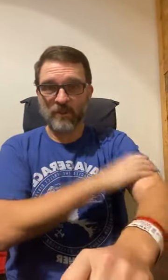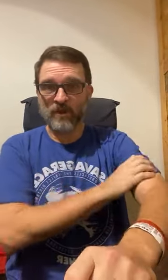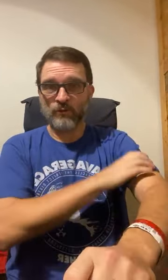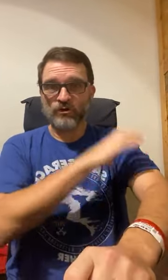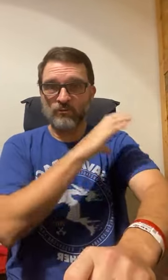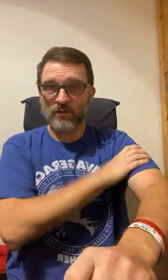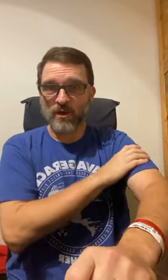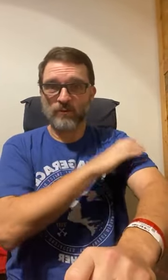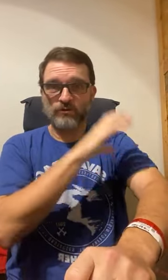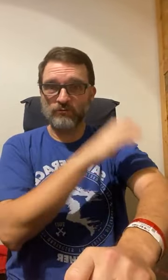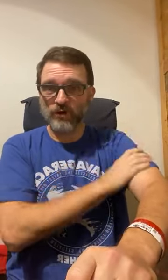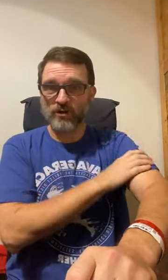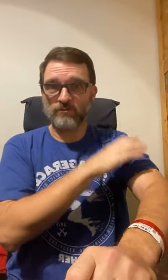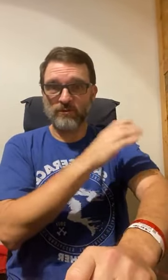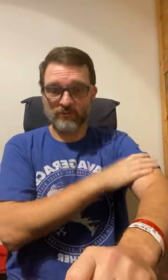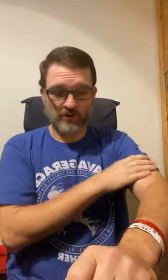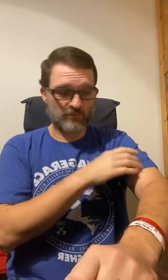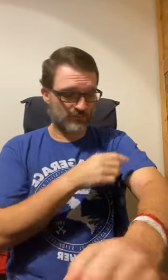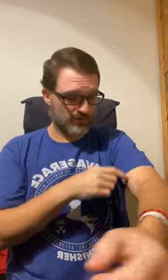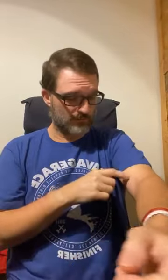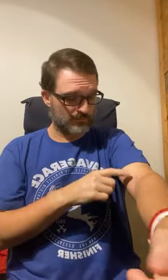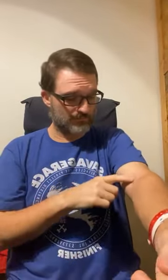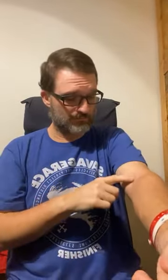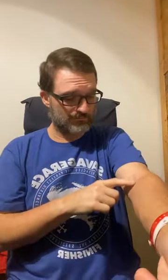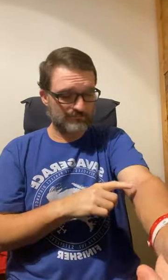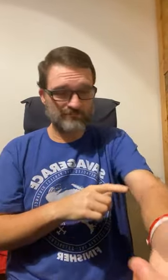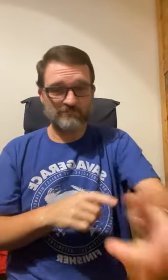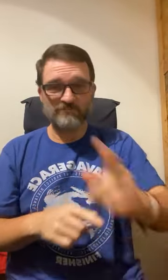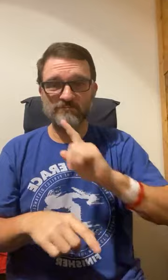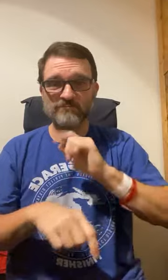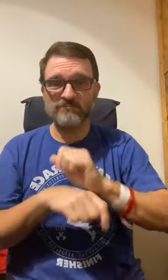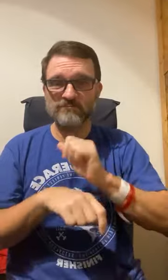They did it wrong, They used the blood pressure cuff on same arm as my IV. Repeatedly checking my blood pressure on the same arm with my IV.